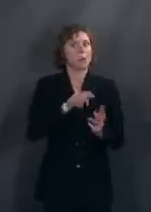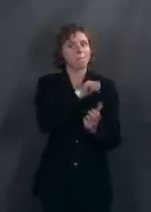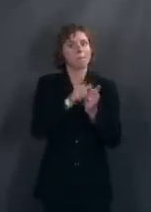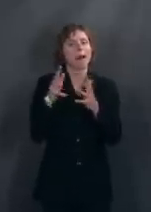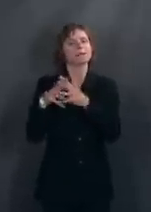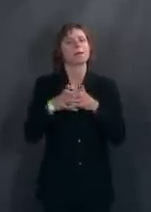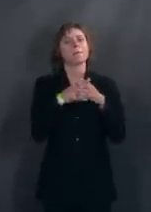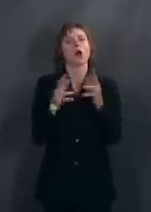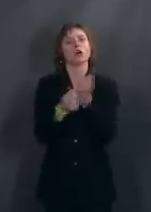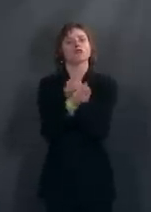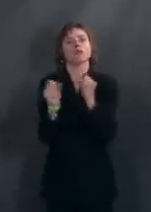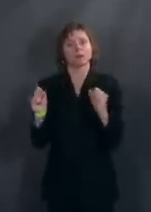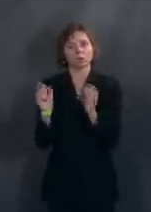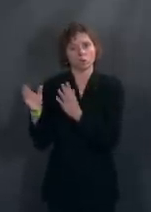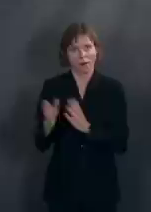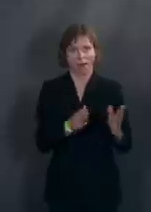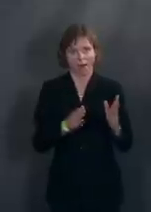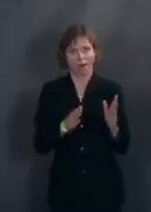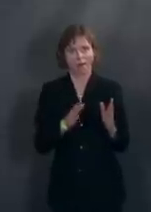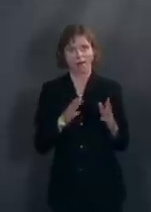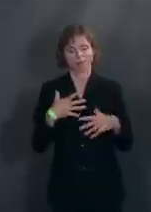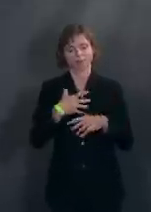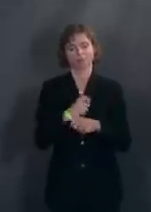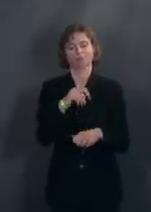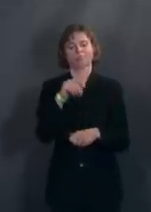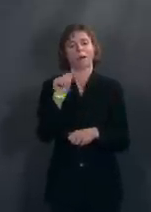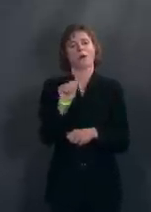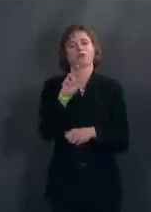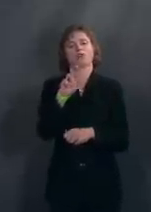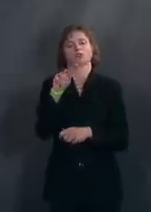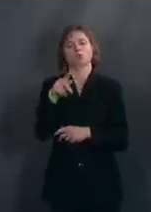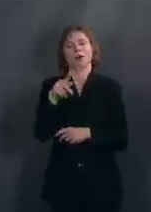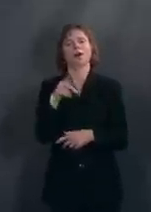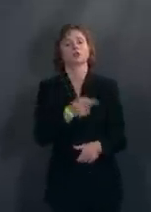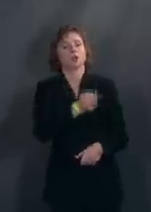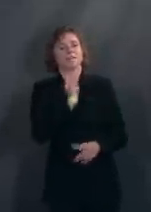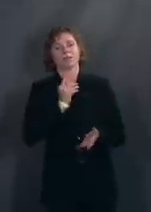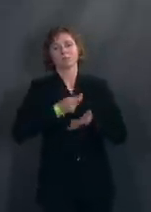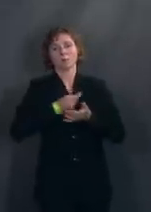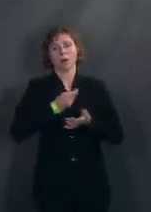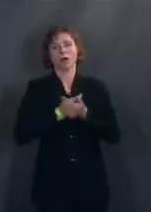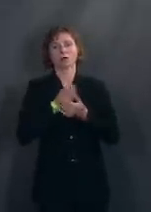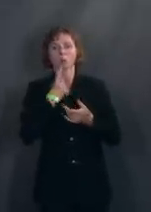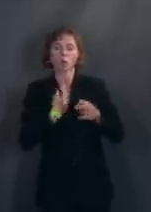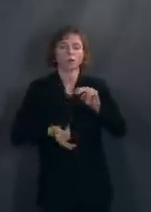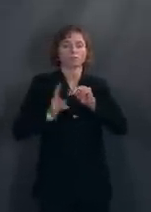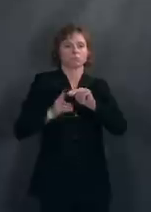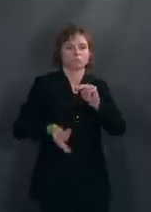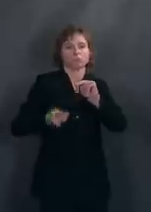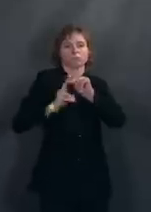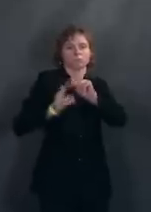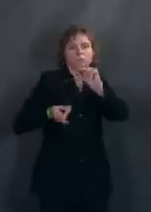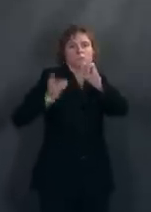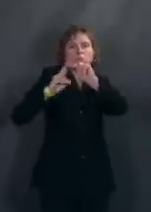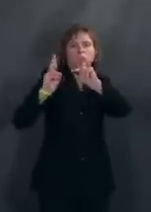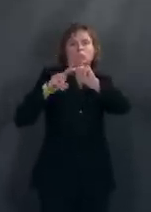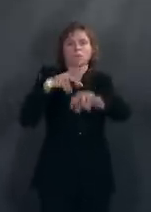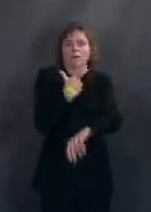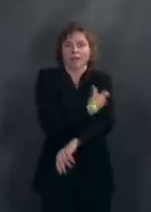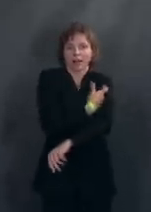give us the funding we need to continue to scale up our vaccination program and to provide the resources the state and local leaders